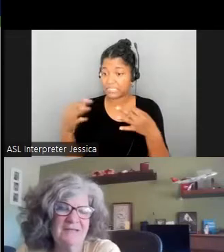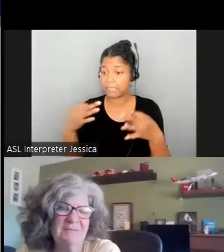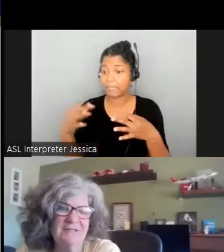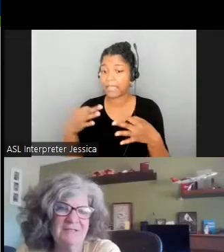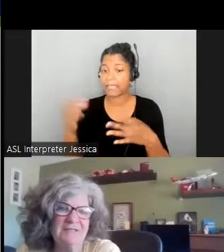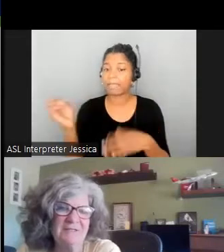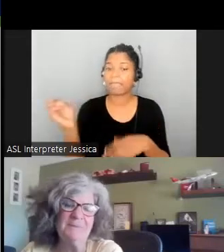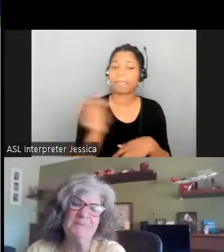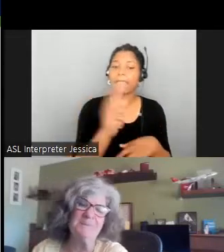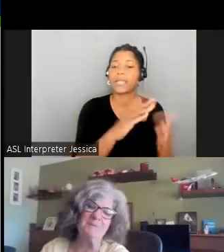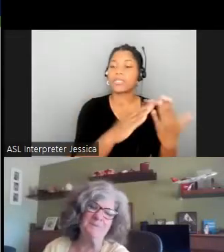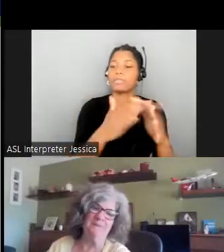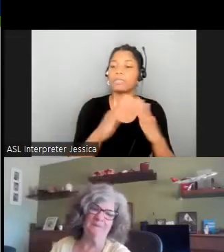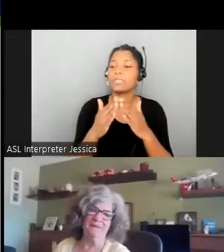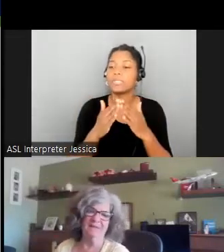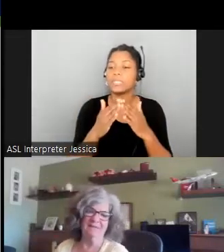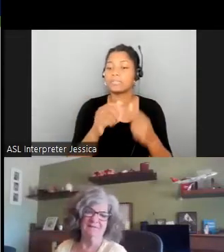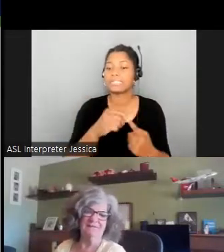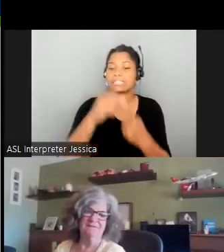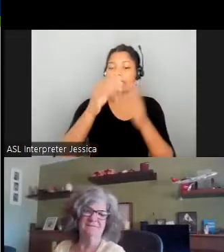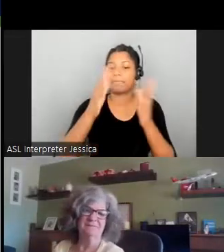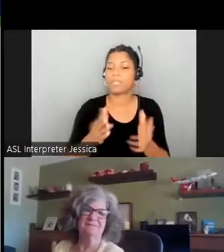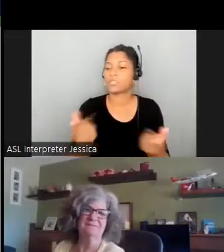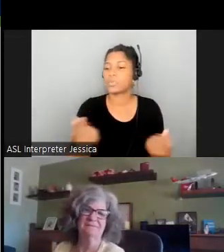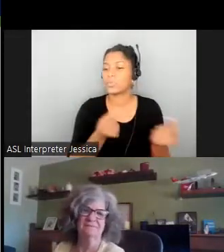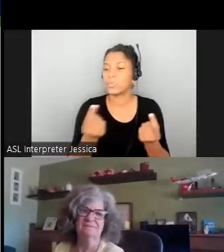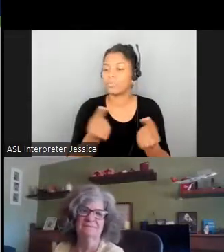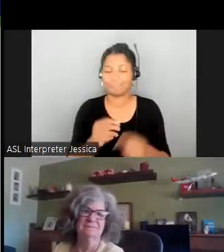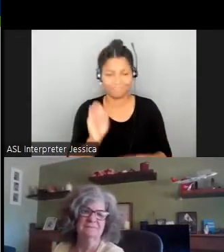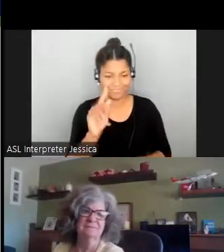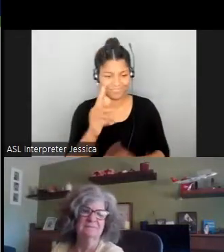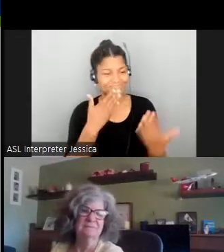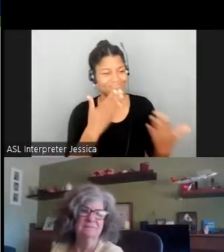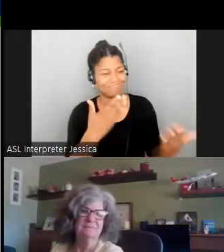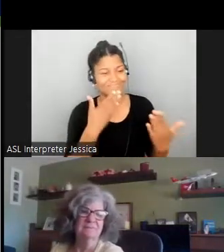specialists do. Yes, absolutely, and thank you, Karen.